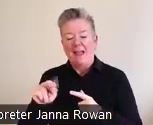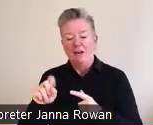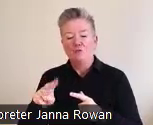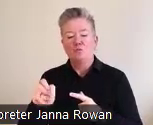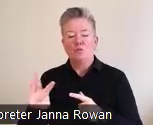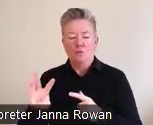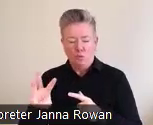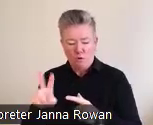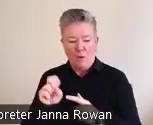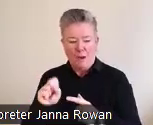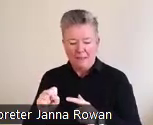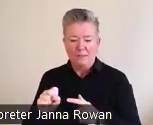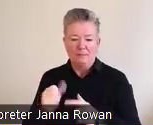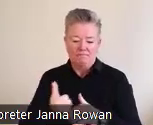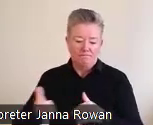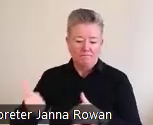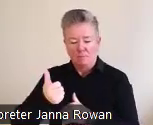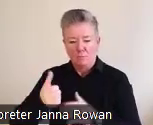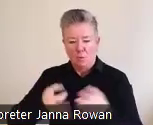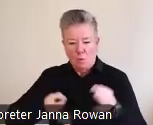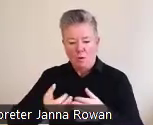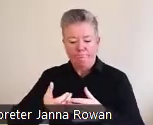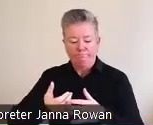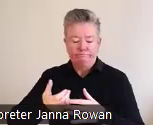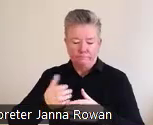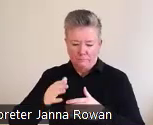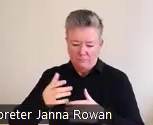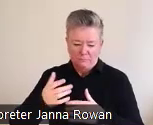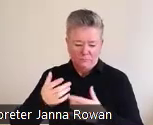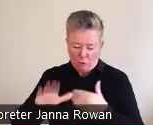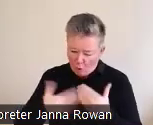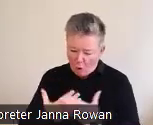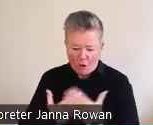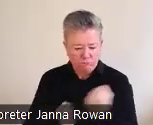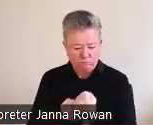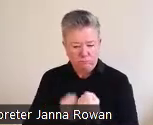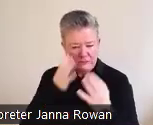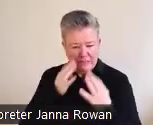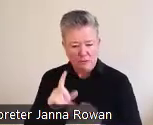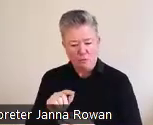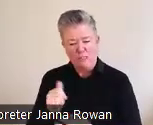a unanimous decision in 2017 that, in order to meet